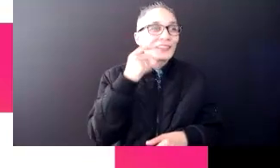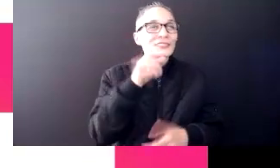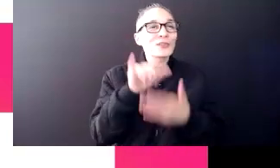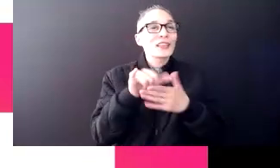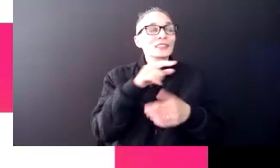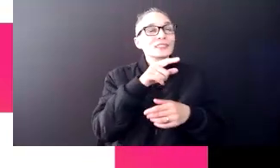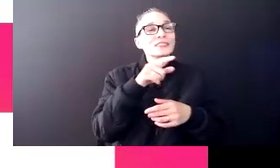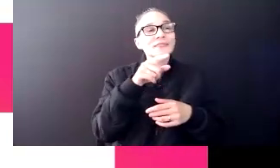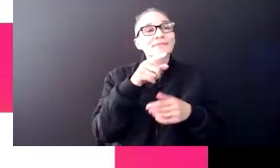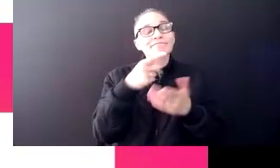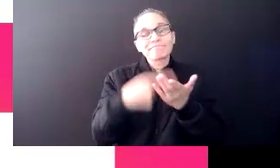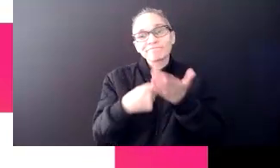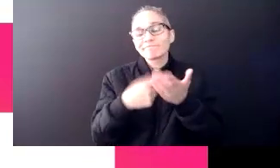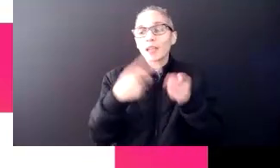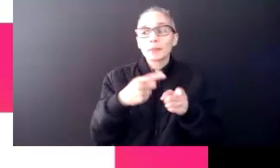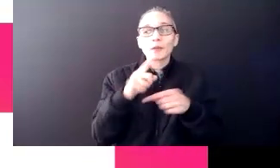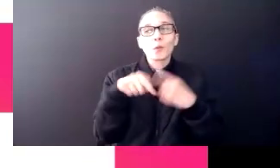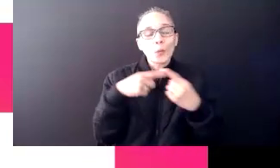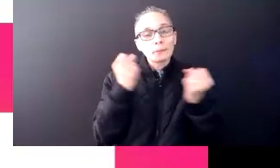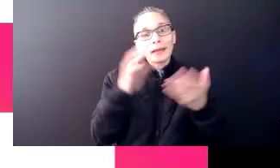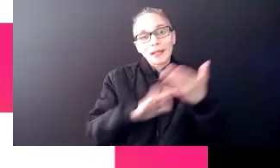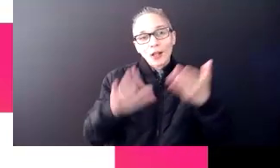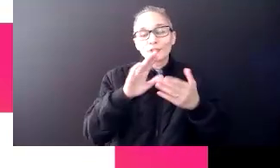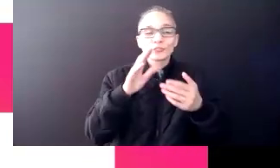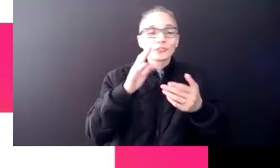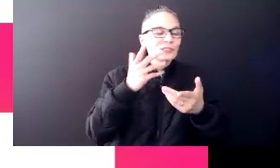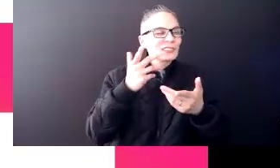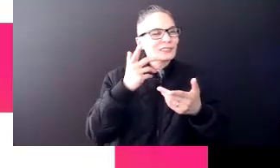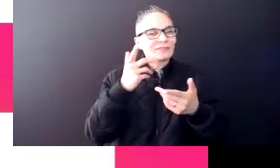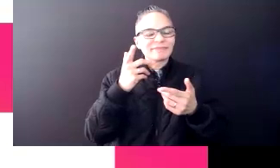A lot of institutions and colleges wanted clarification on this. Now